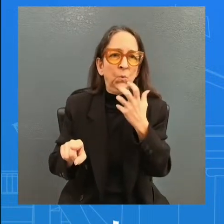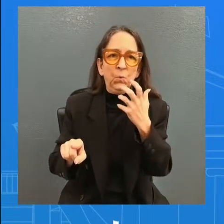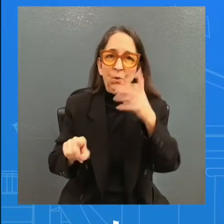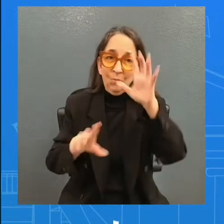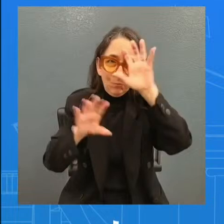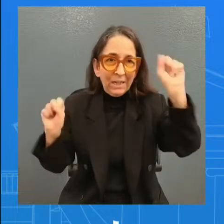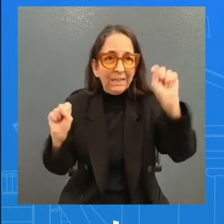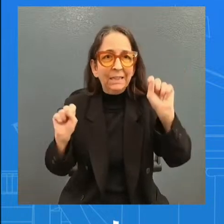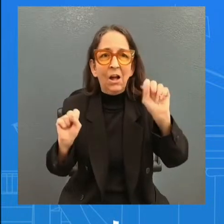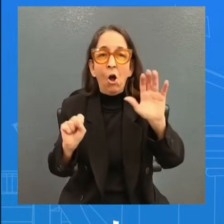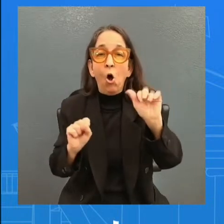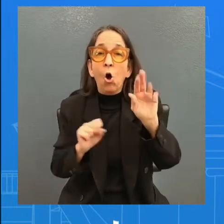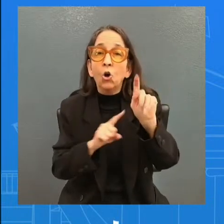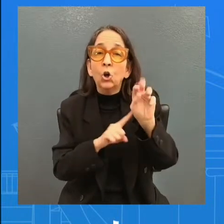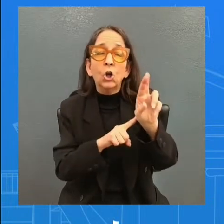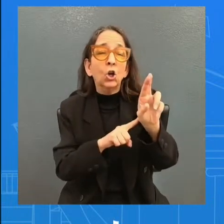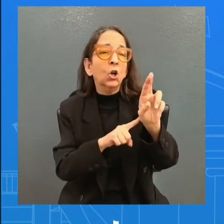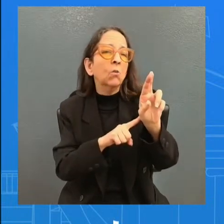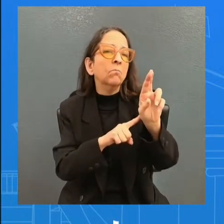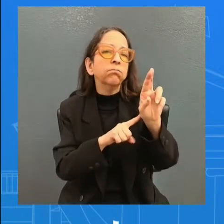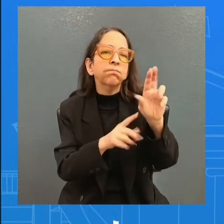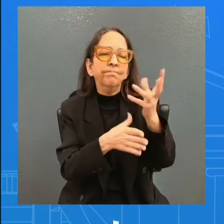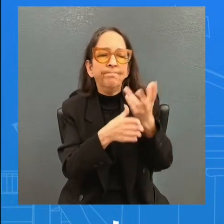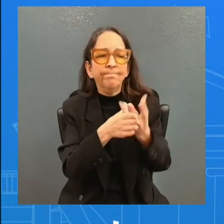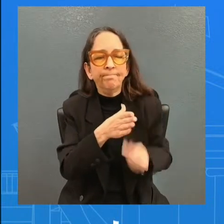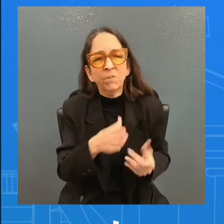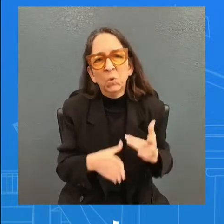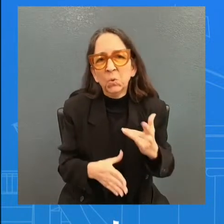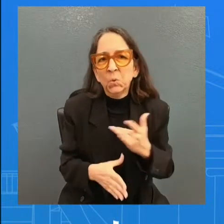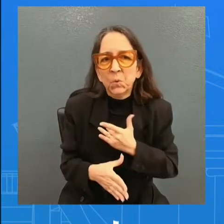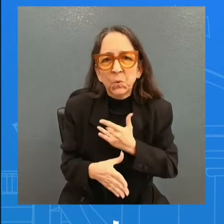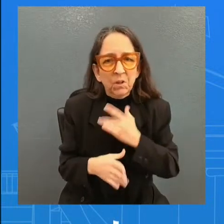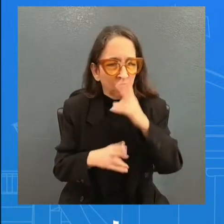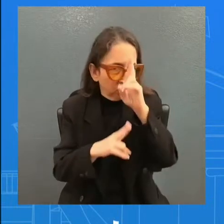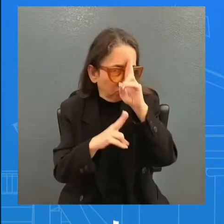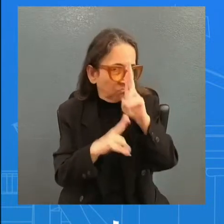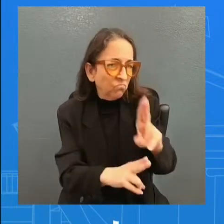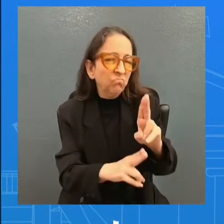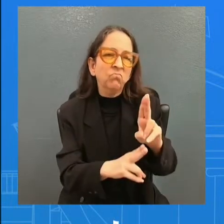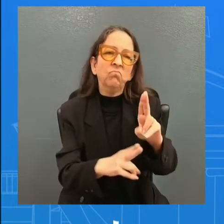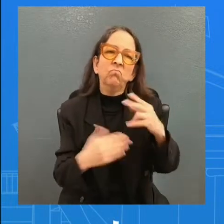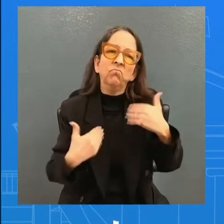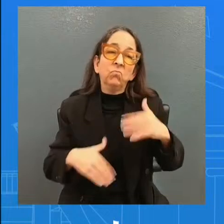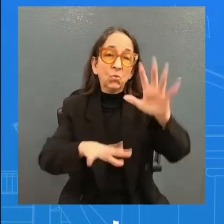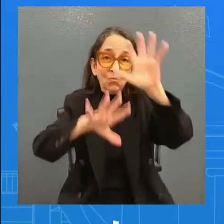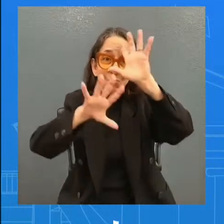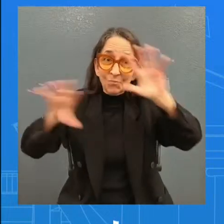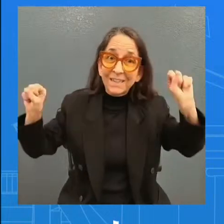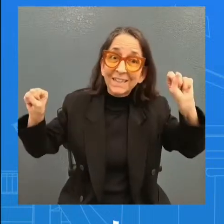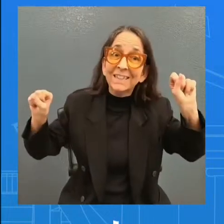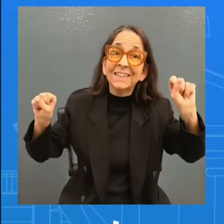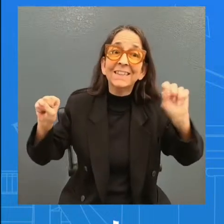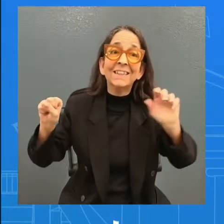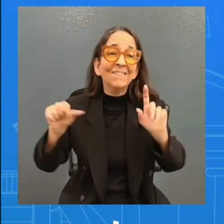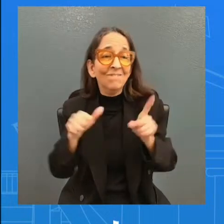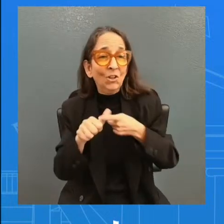The president and the first lady look forward to honoring a great American who gave his life to service.